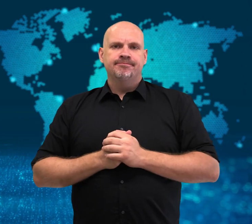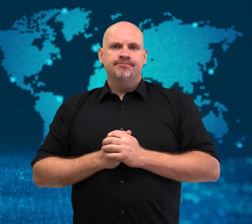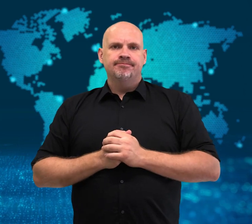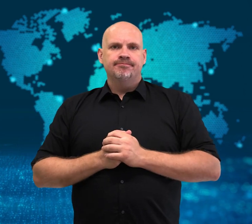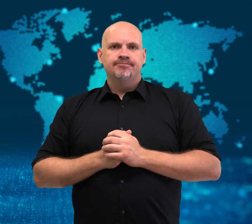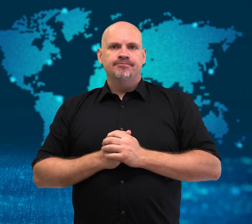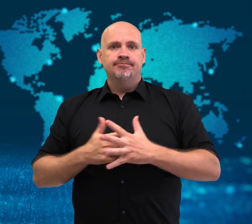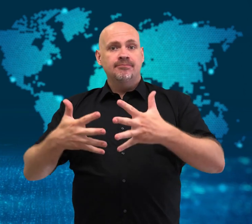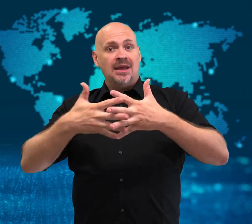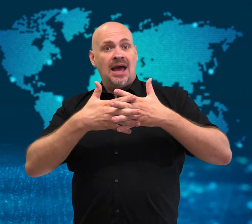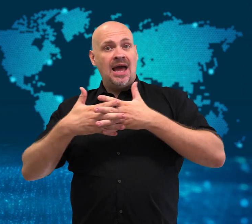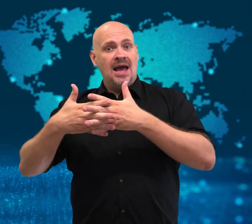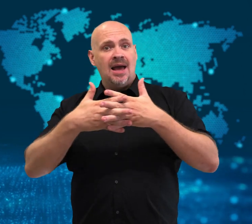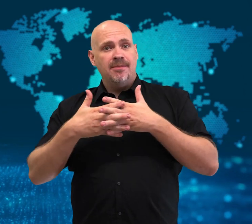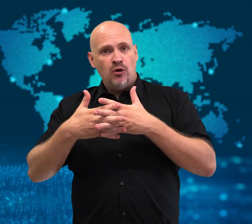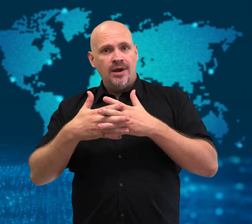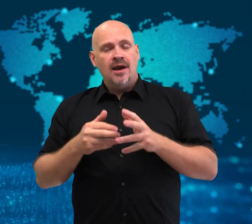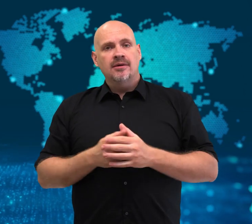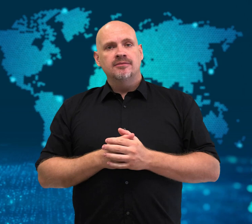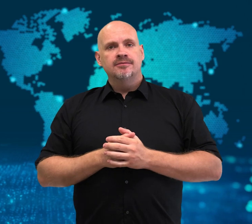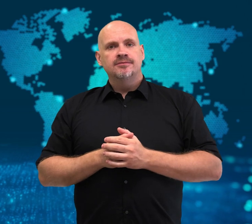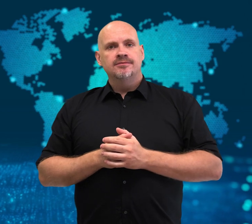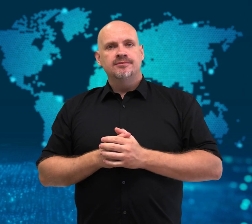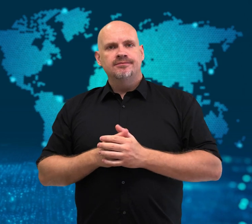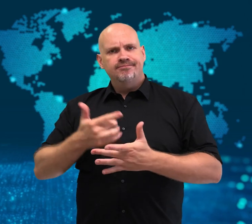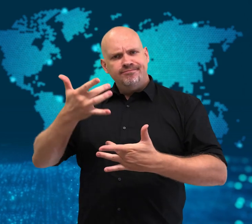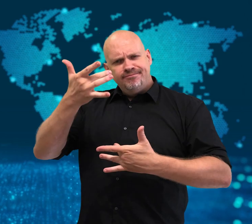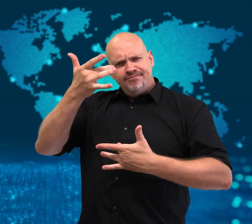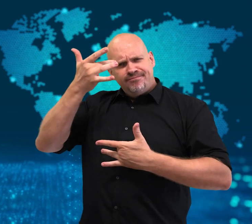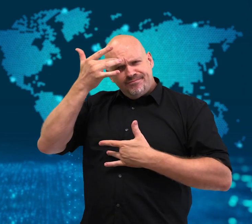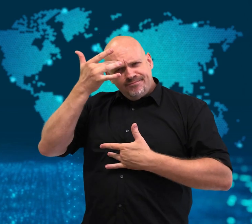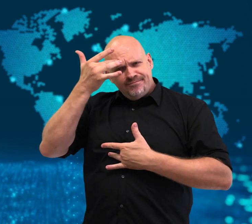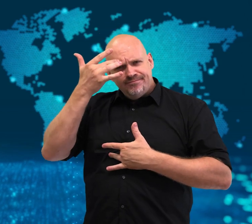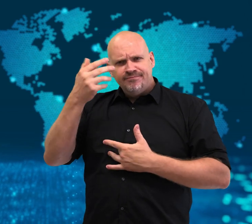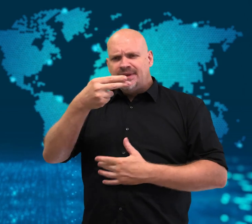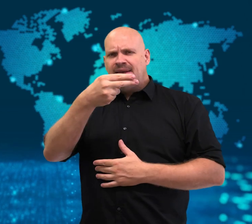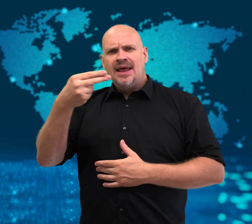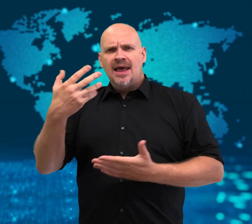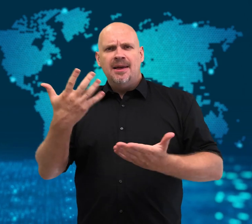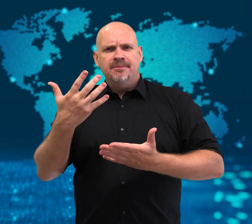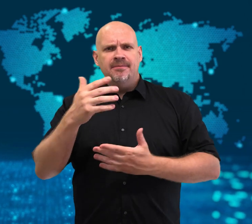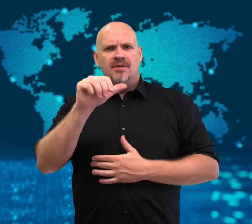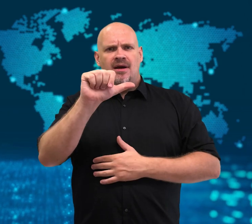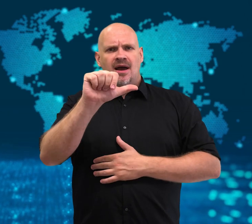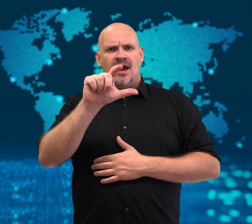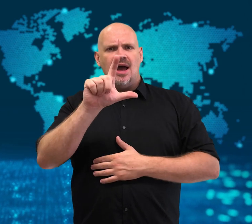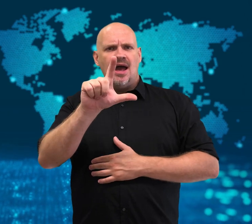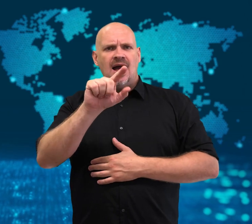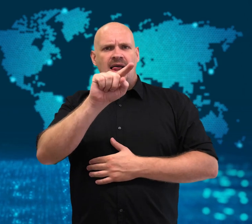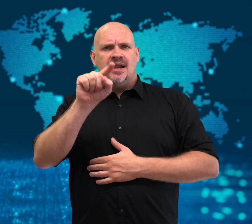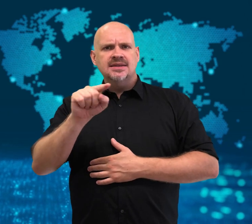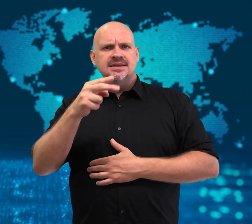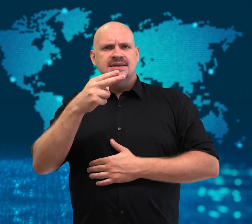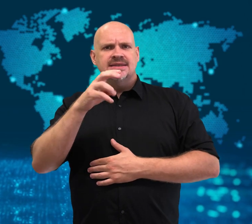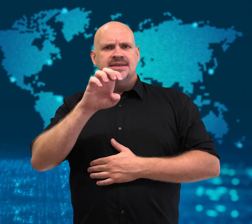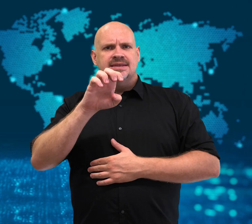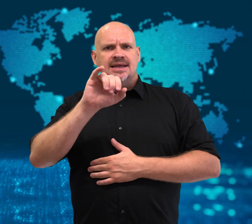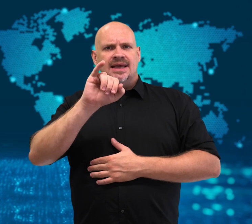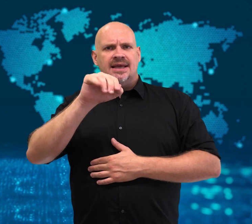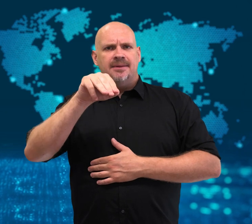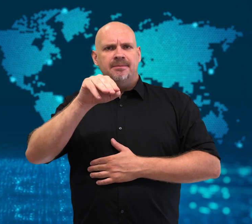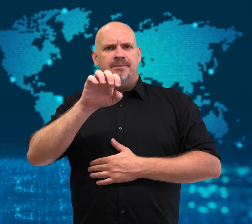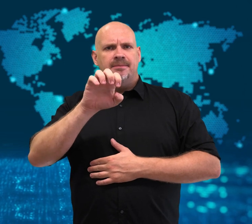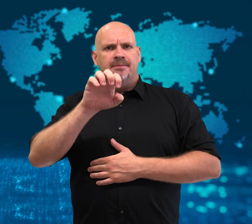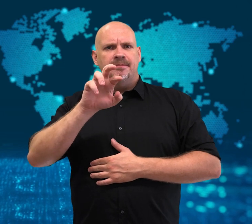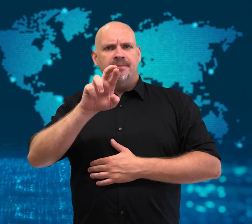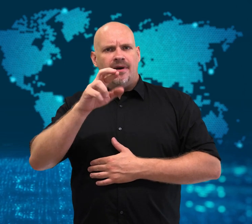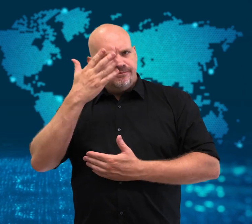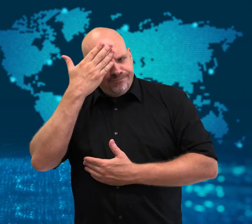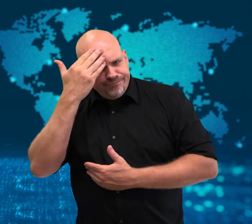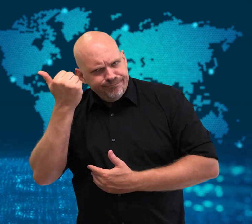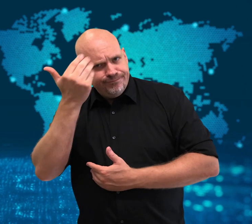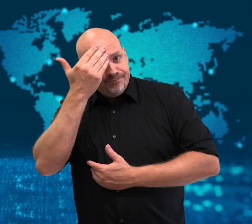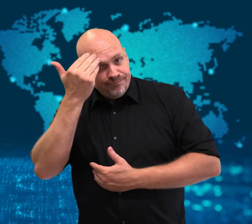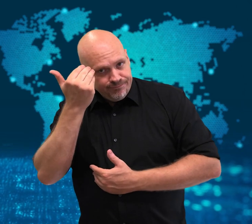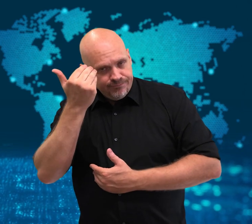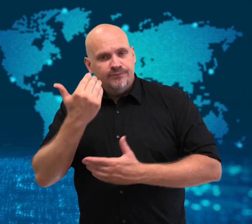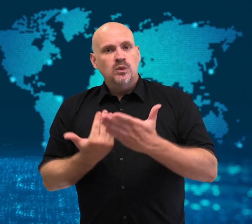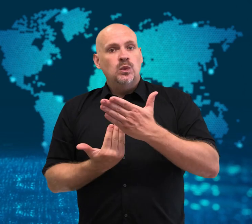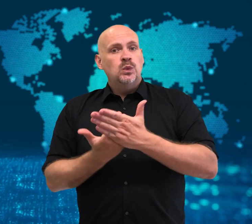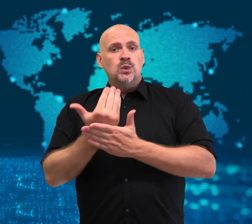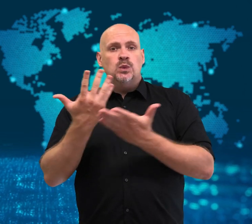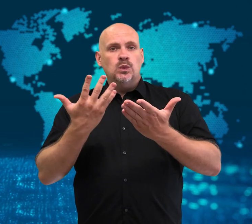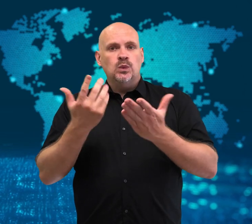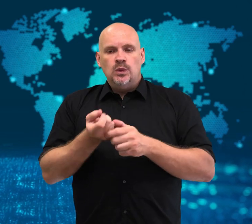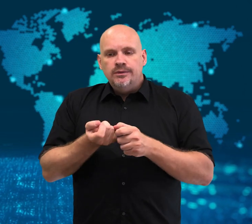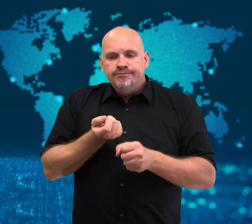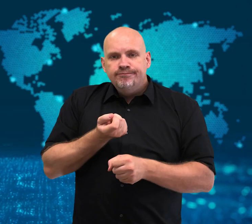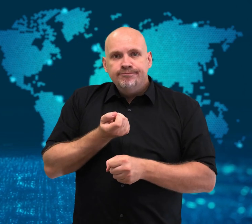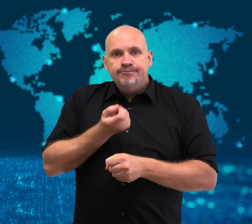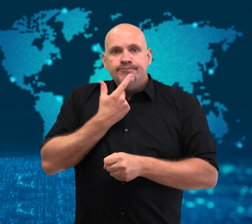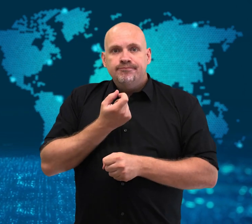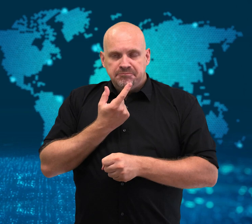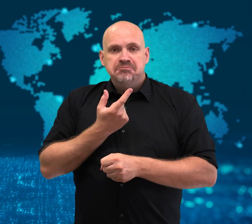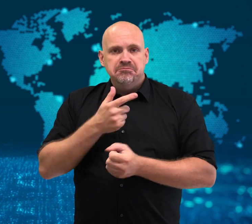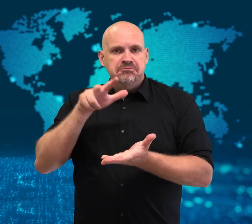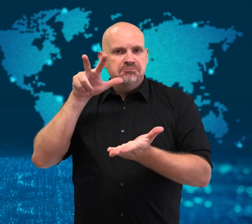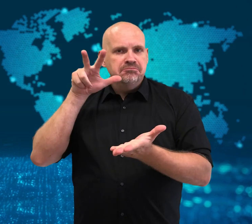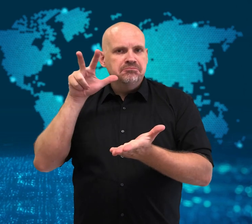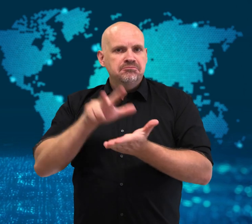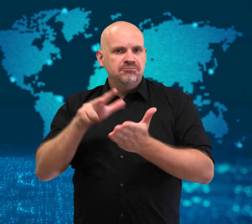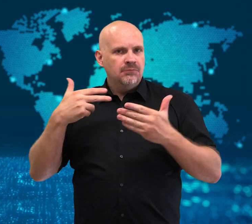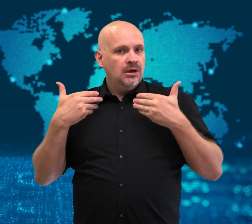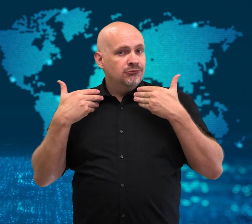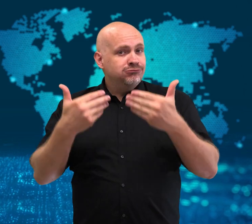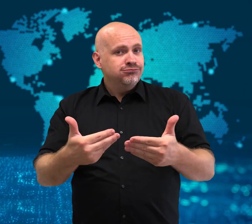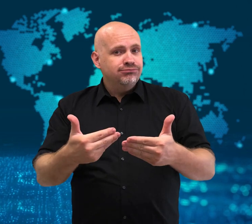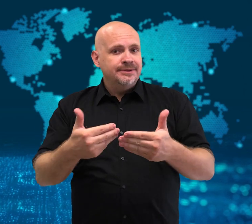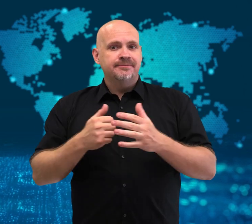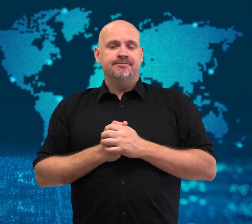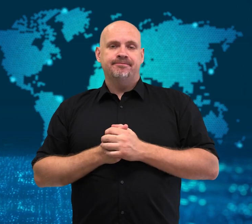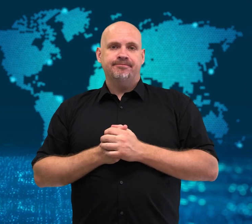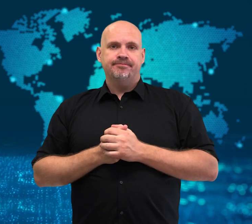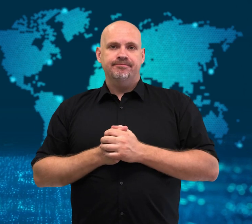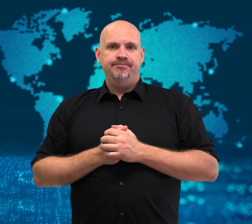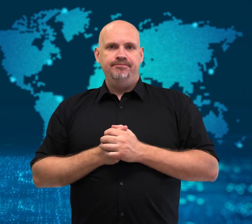Alzheimer drug approved.